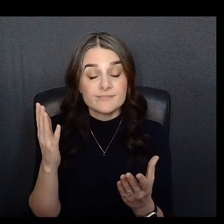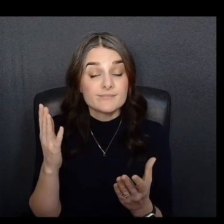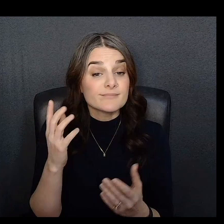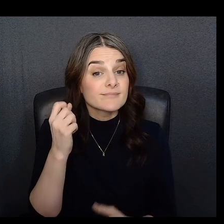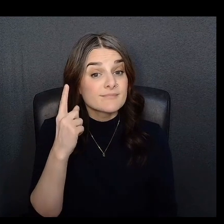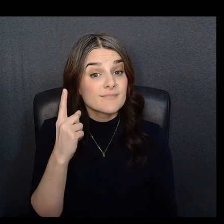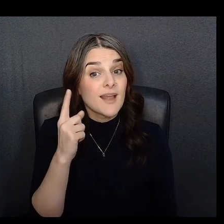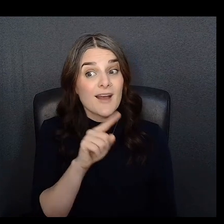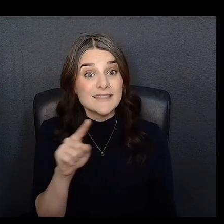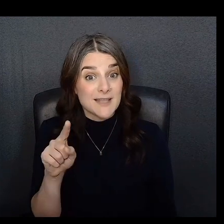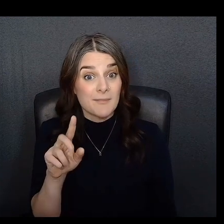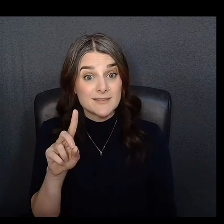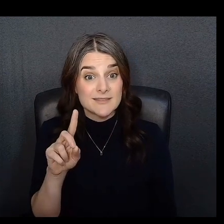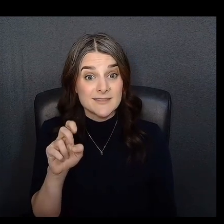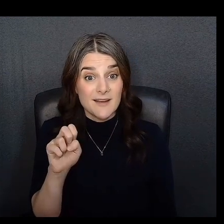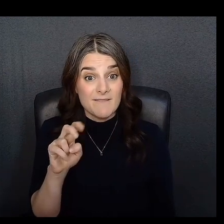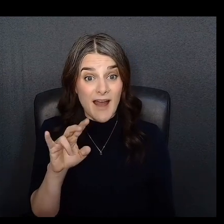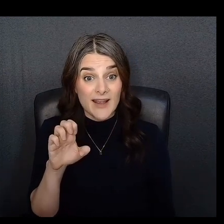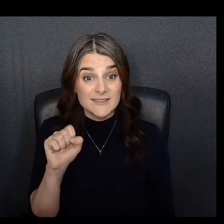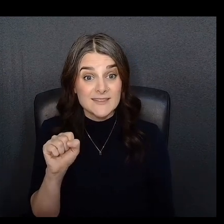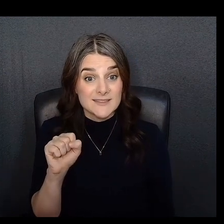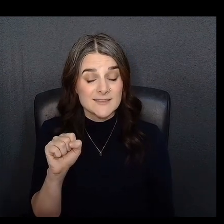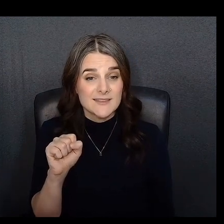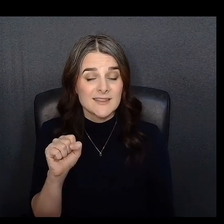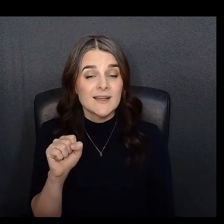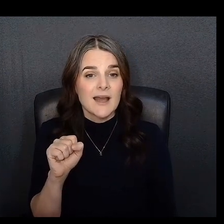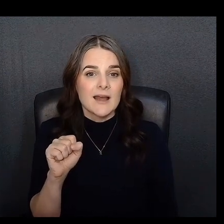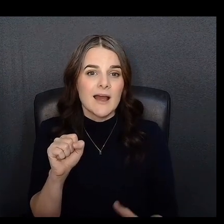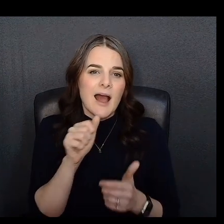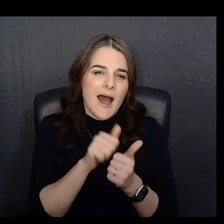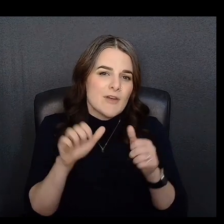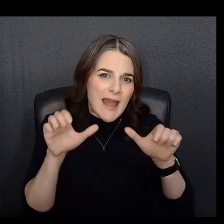that every app does have some limitations, has different features.